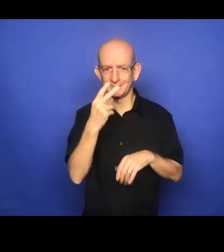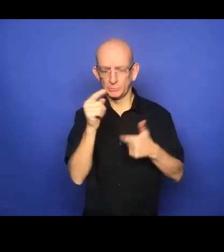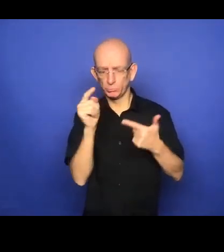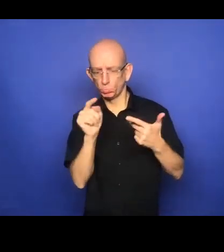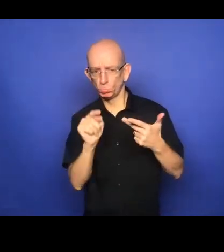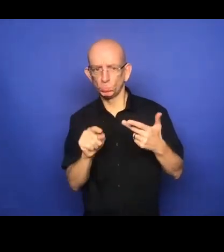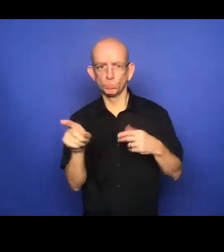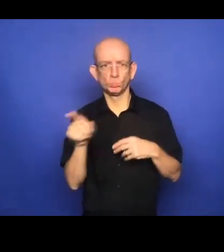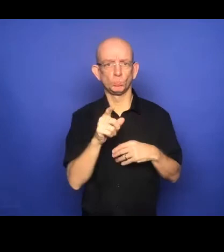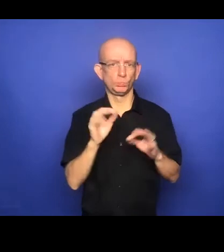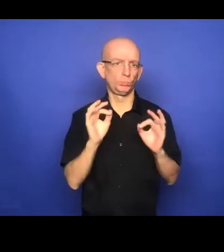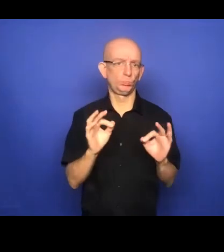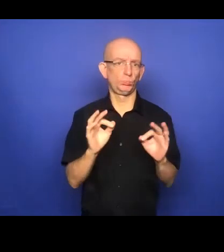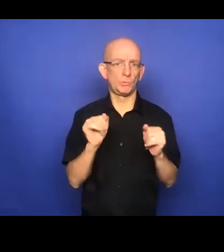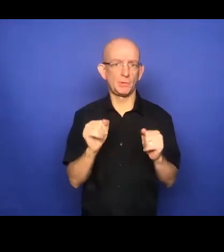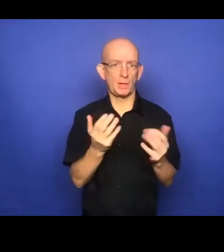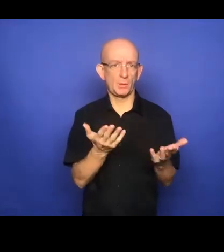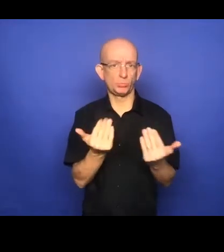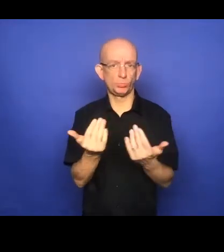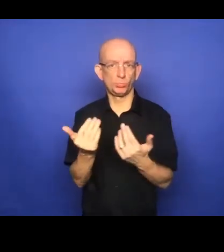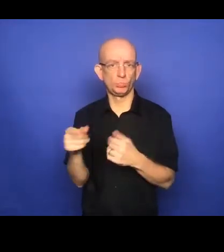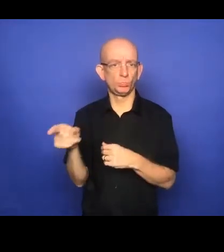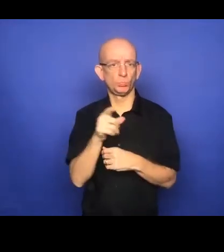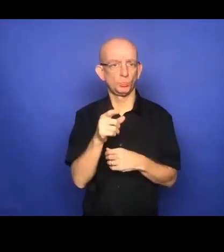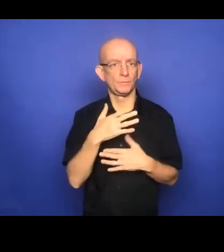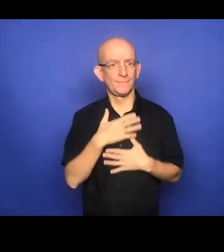different very good entry points for you to engage, and we would